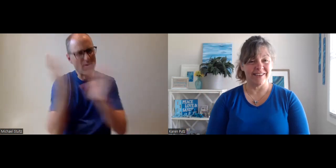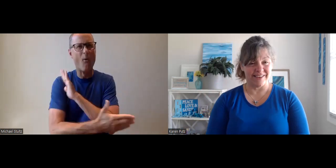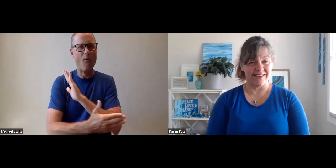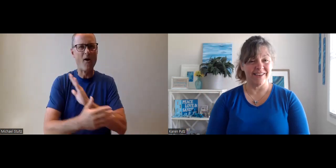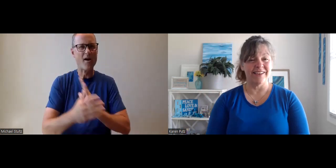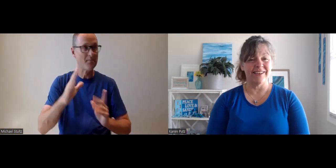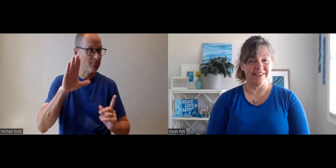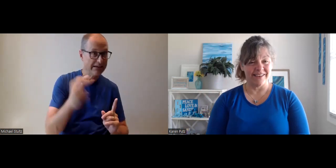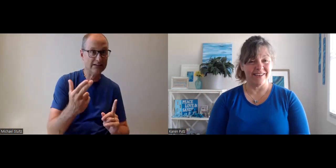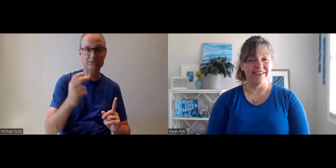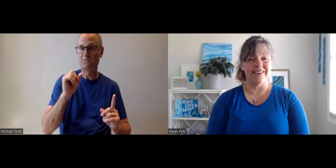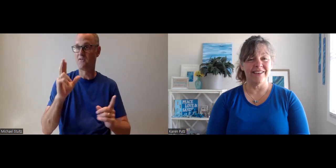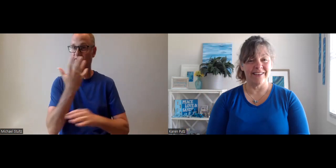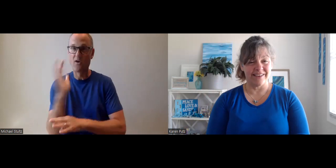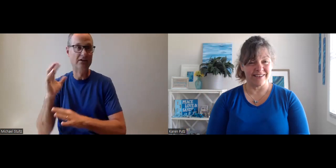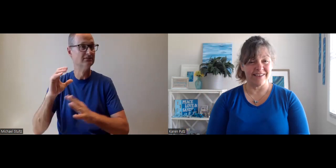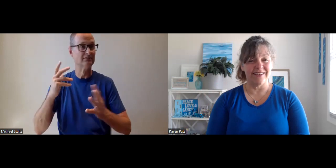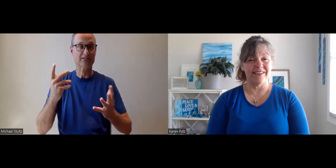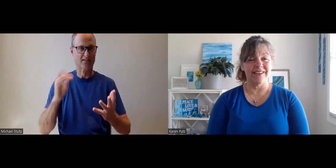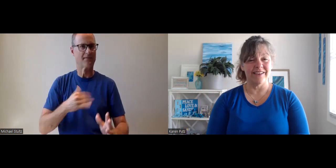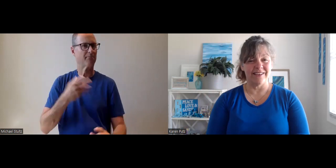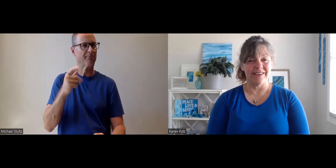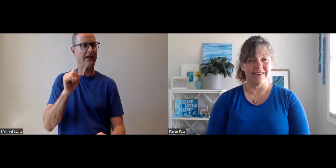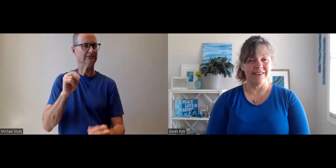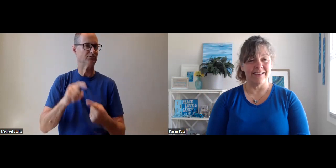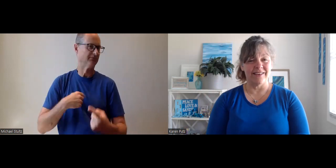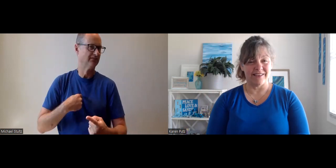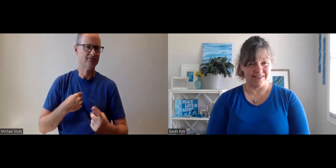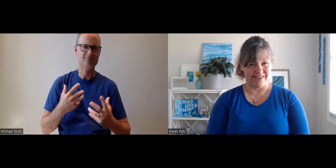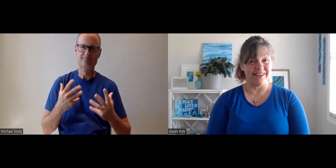you know, get up seriously, get up. You know, I was like, you know,